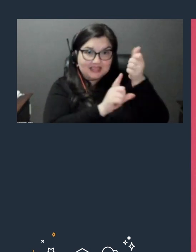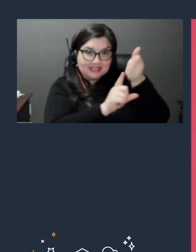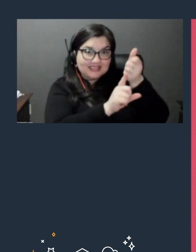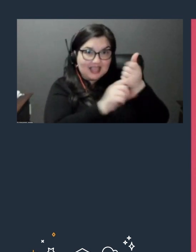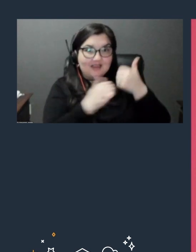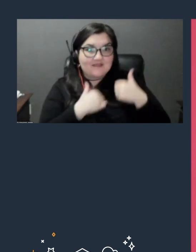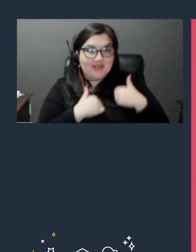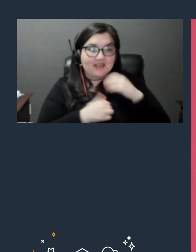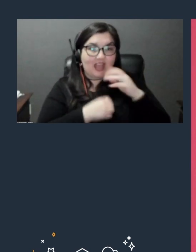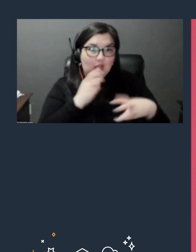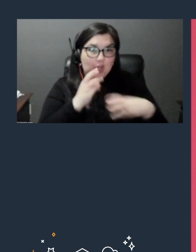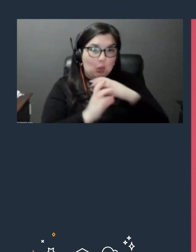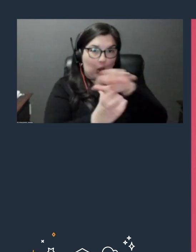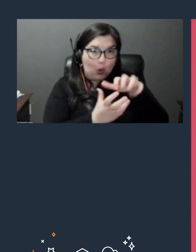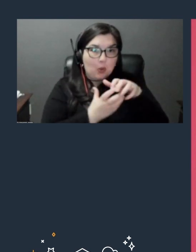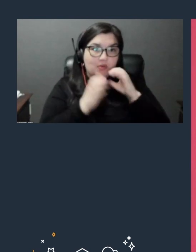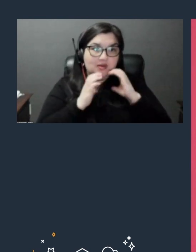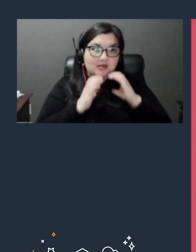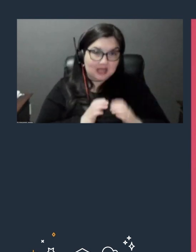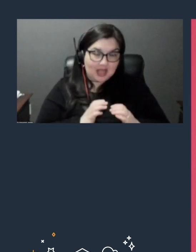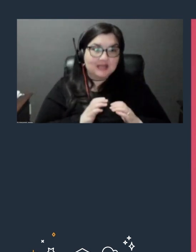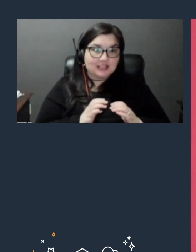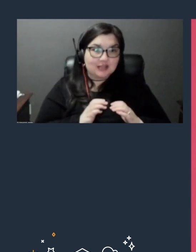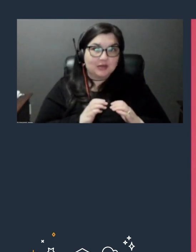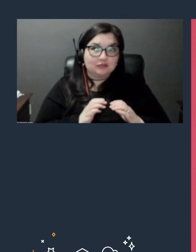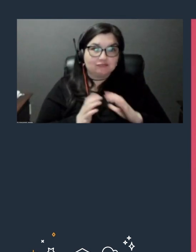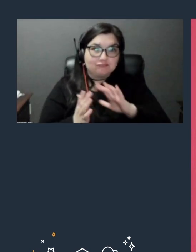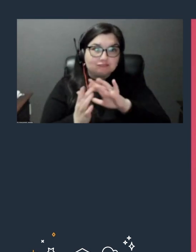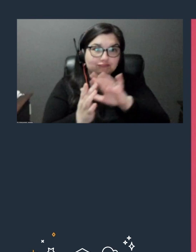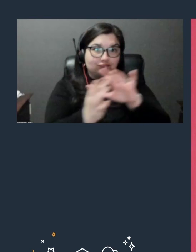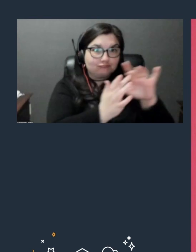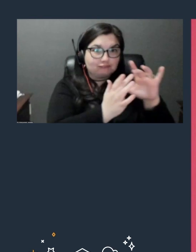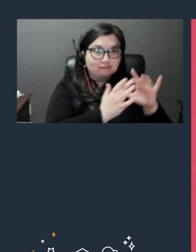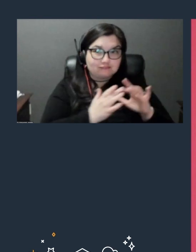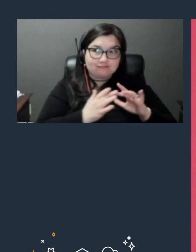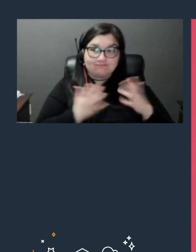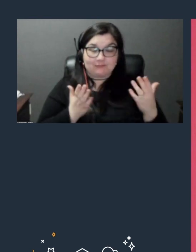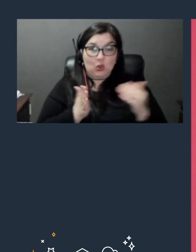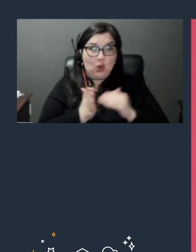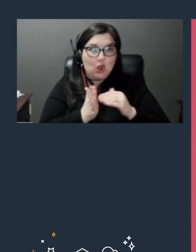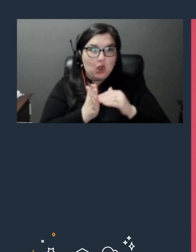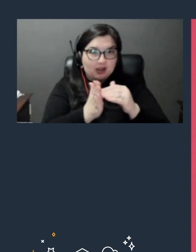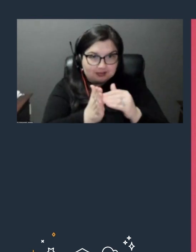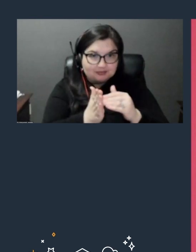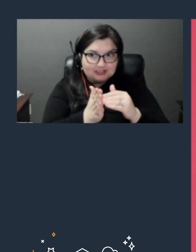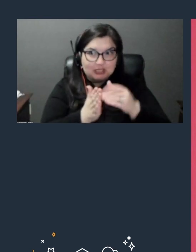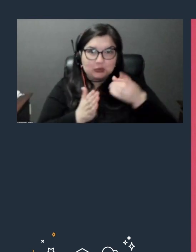Now, global customer base means, you know, often means that you're trying to optimize latency